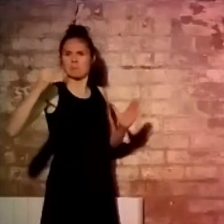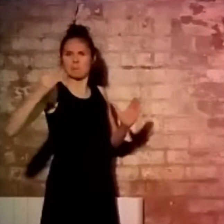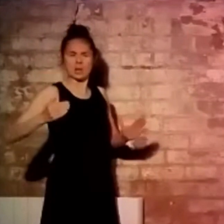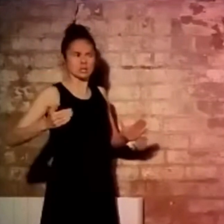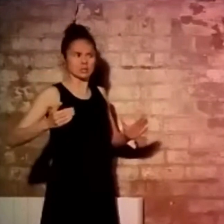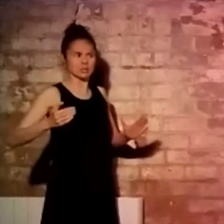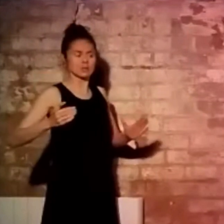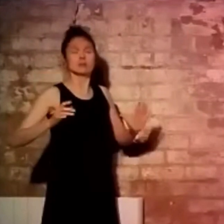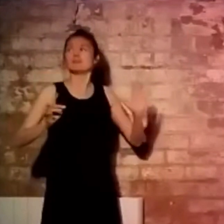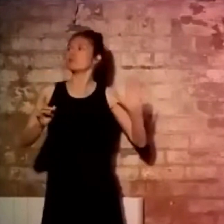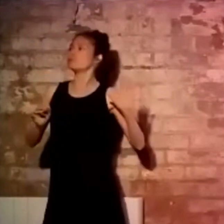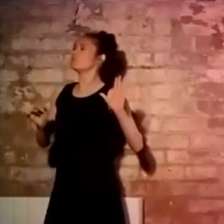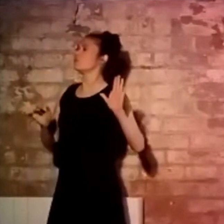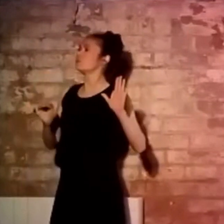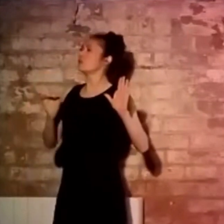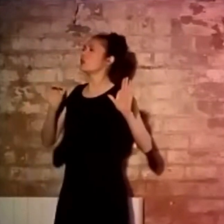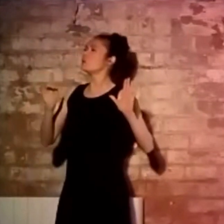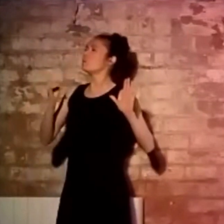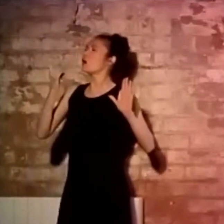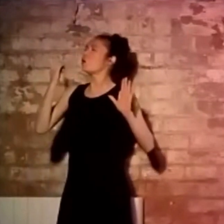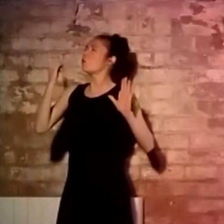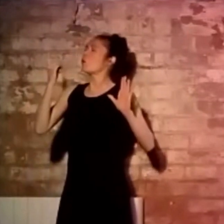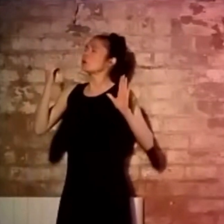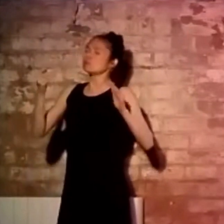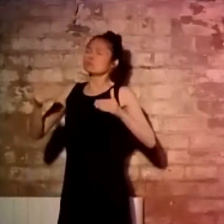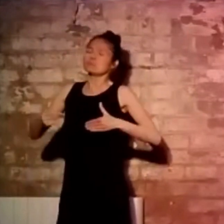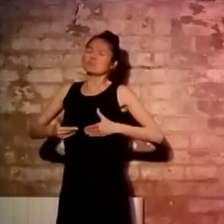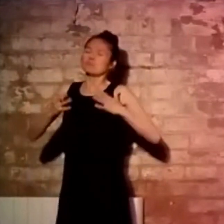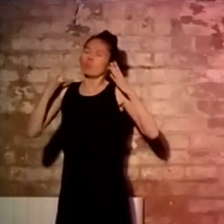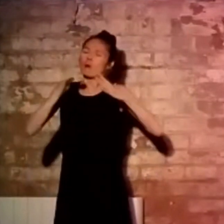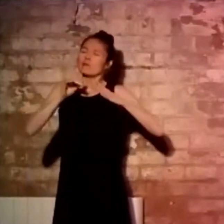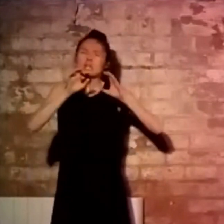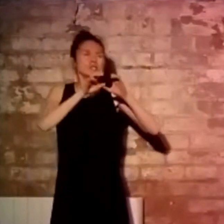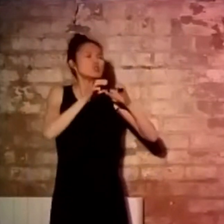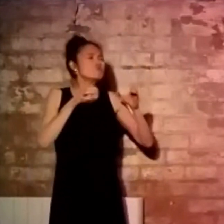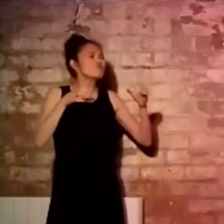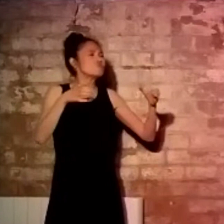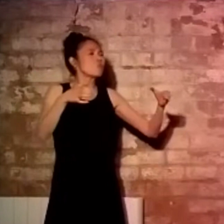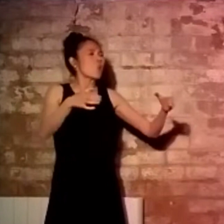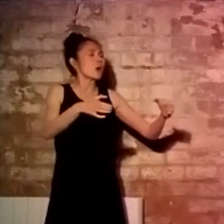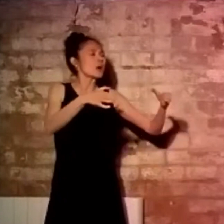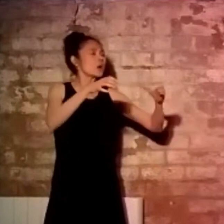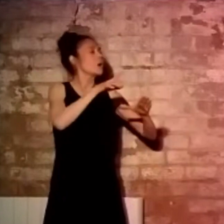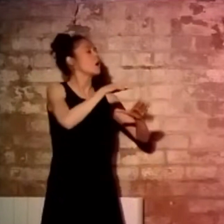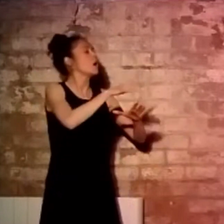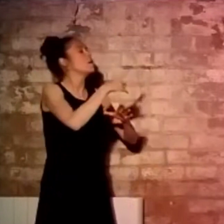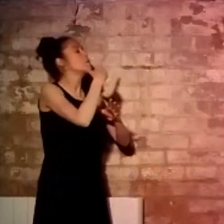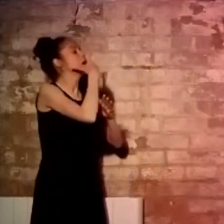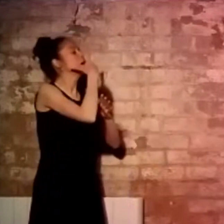Only, care I for Troy. Take care such caring doth not sacrifice thy careful neck.